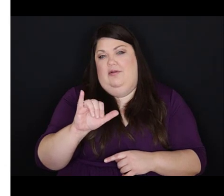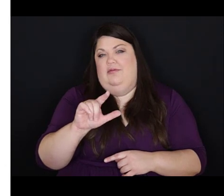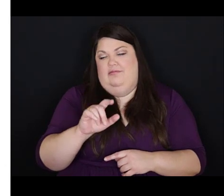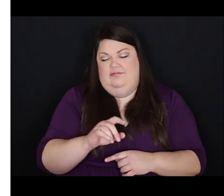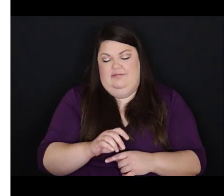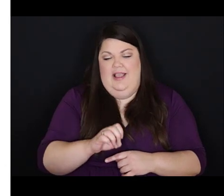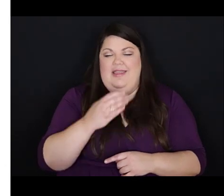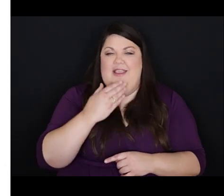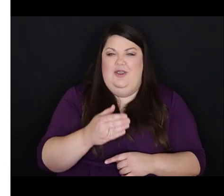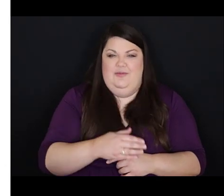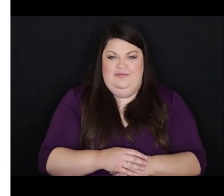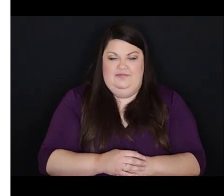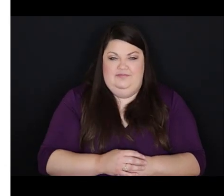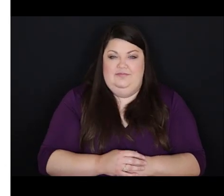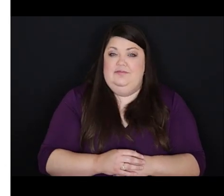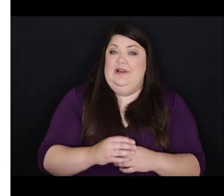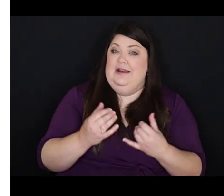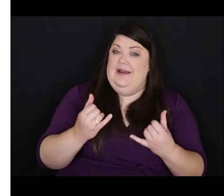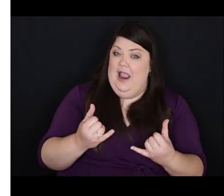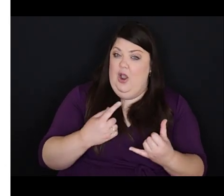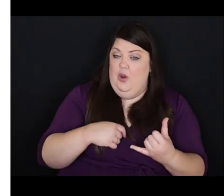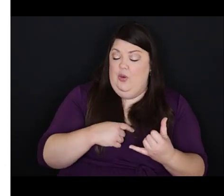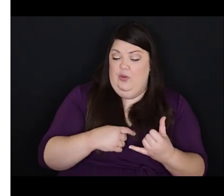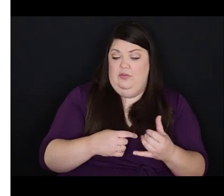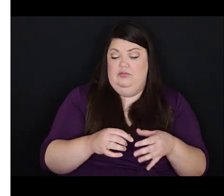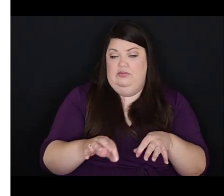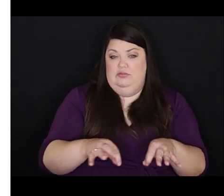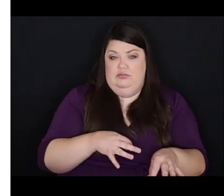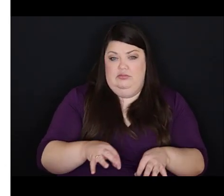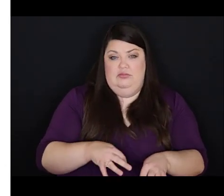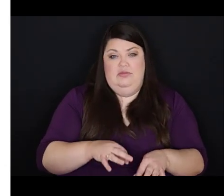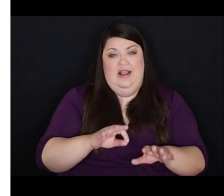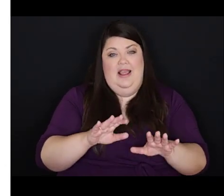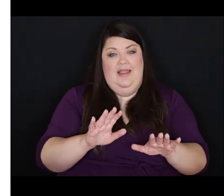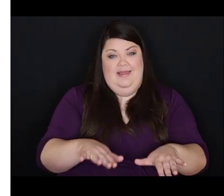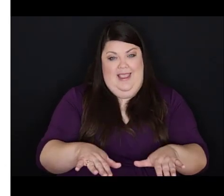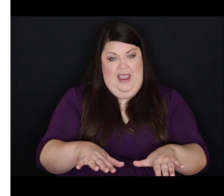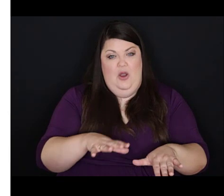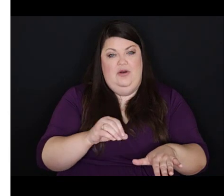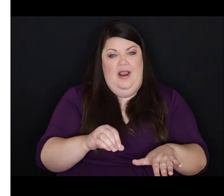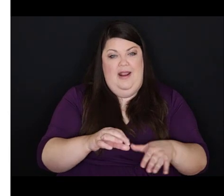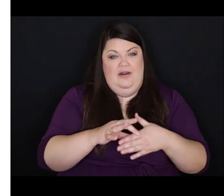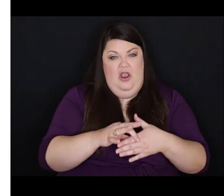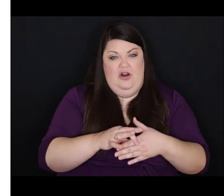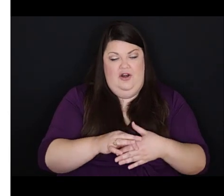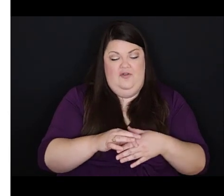We will now review the layout and content for Description (a) - Input of the State